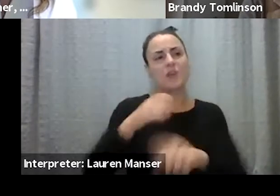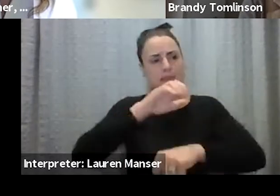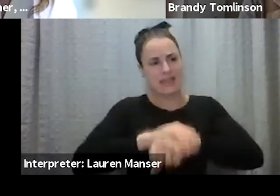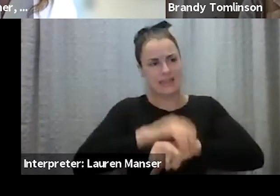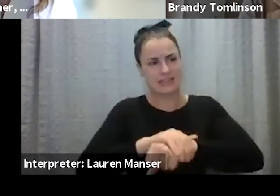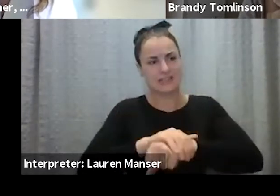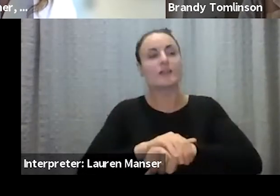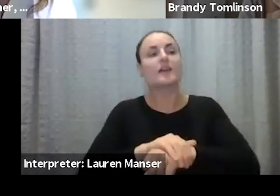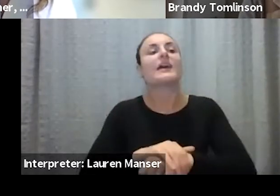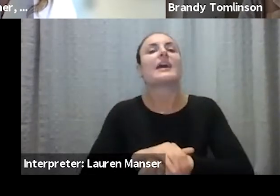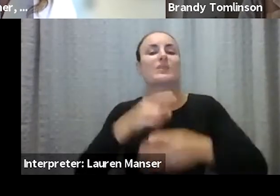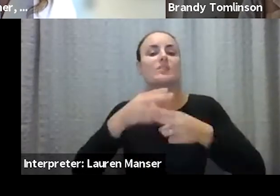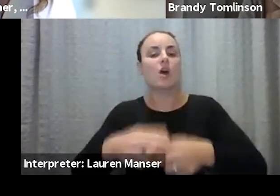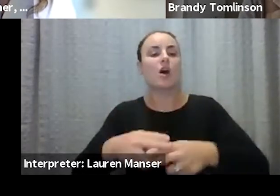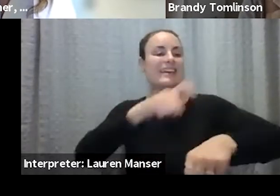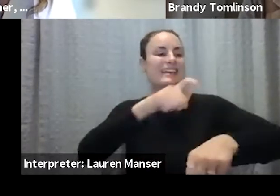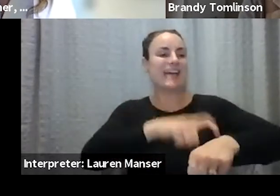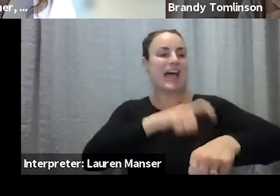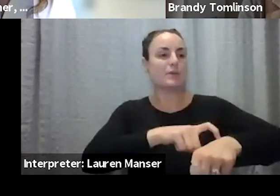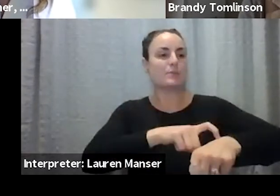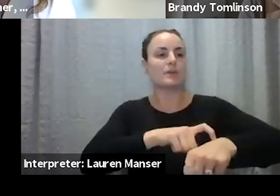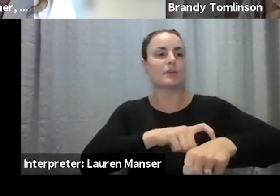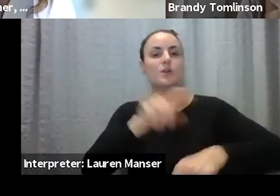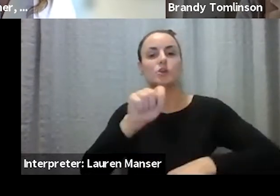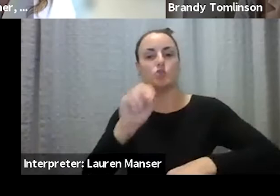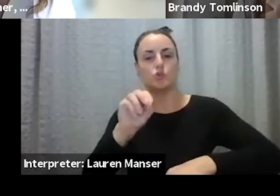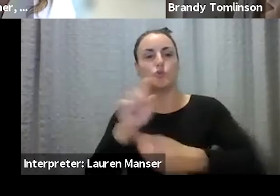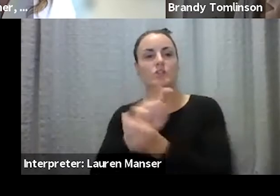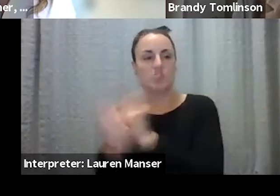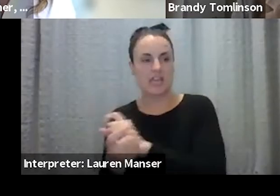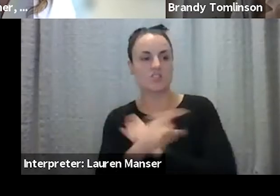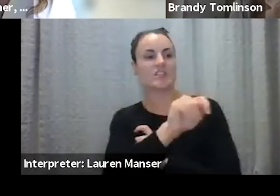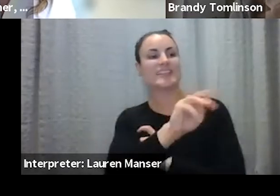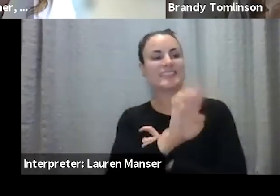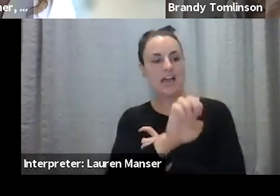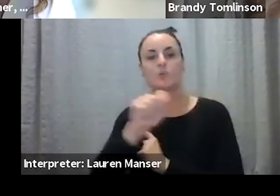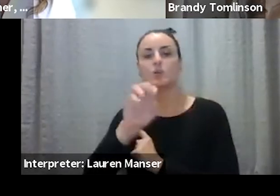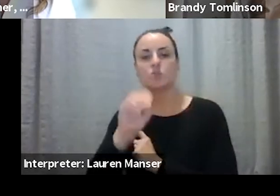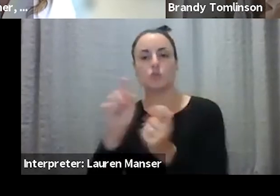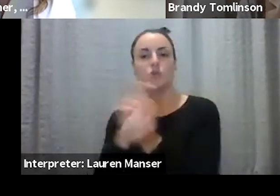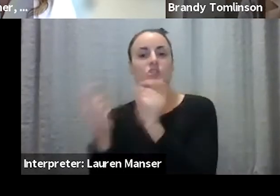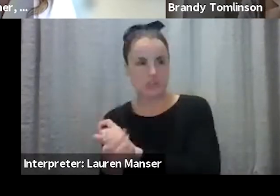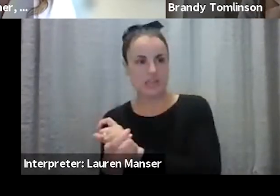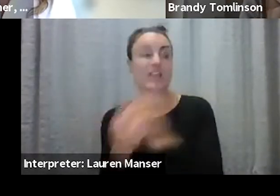which showed positive outcomes in reducing stigma, we are moving in the right direction.